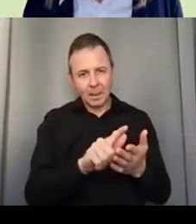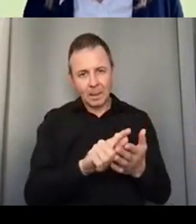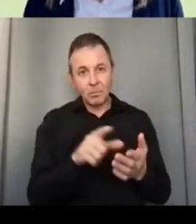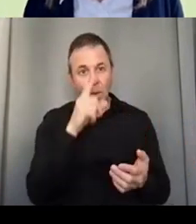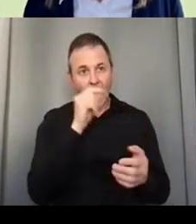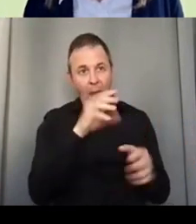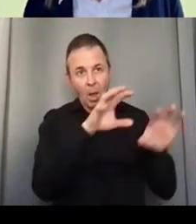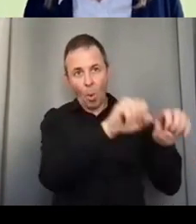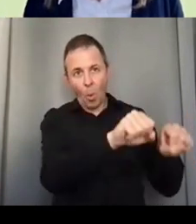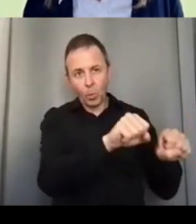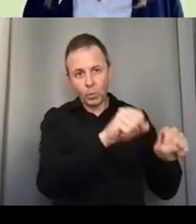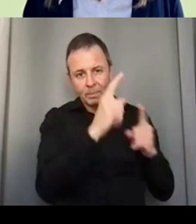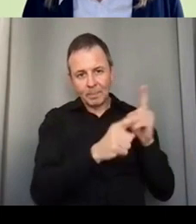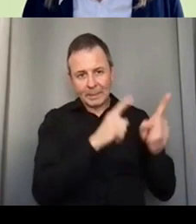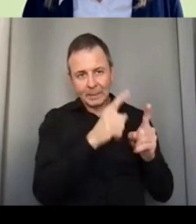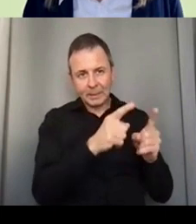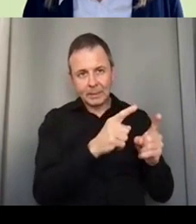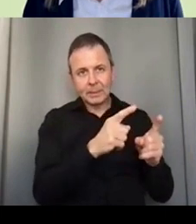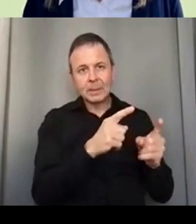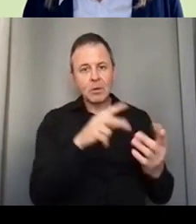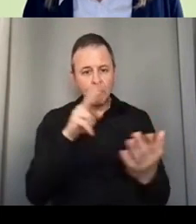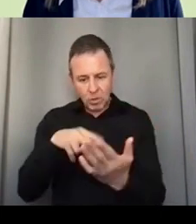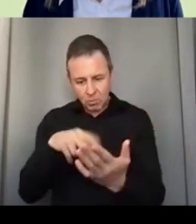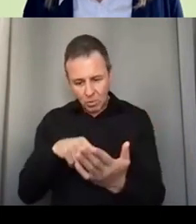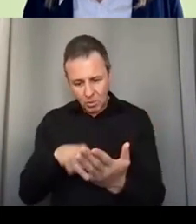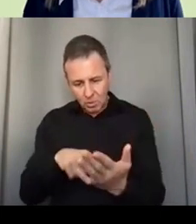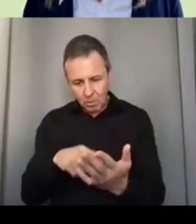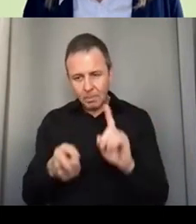that's the case you can ask for it to be stopped understand it and then come back